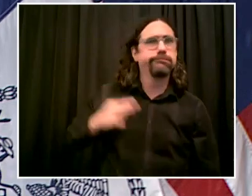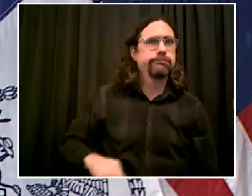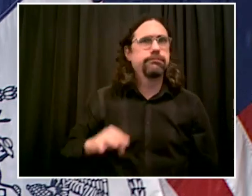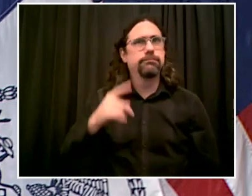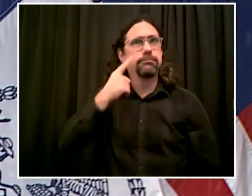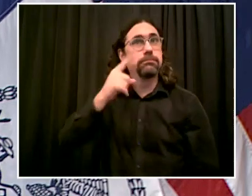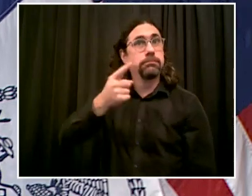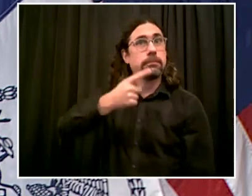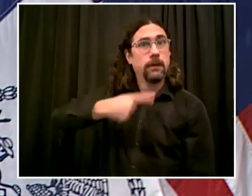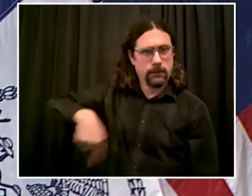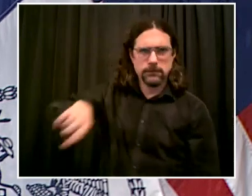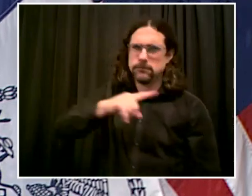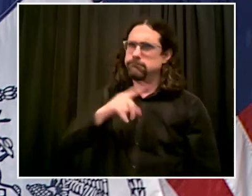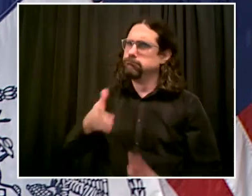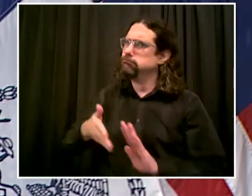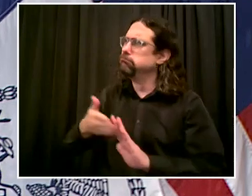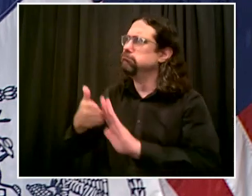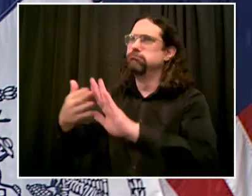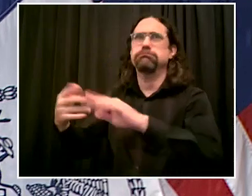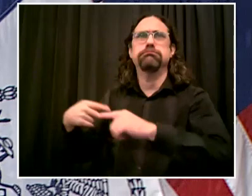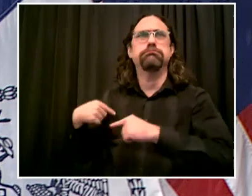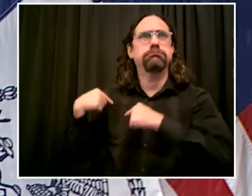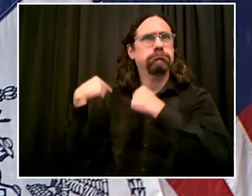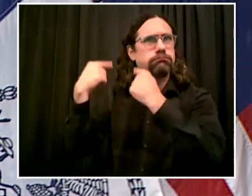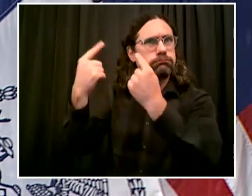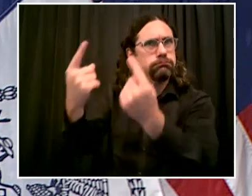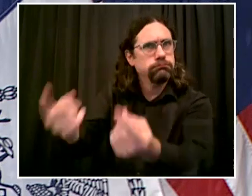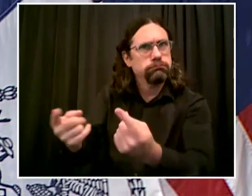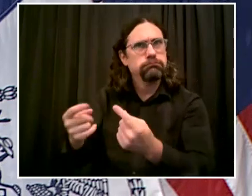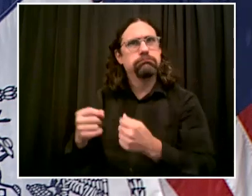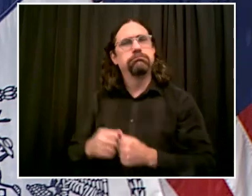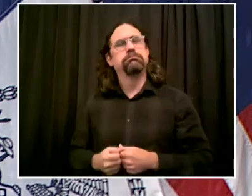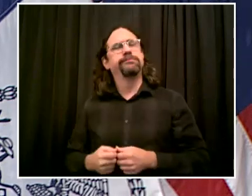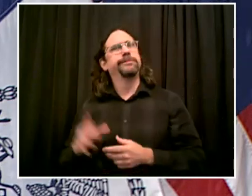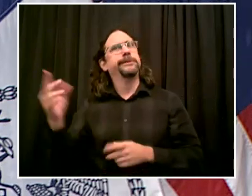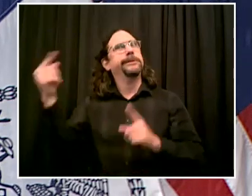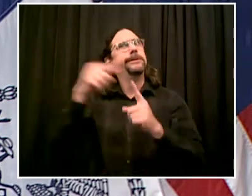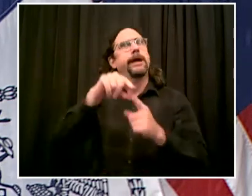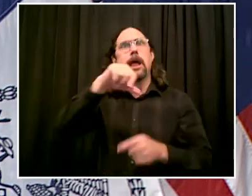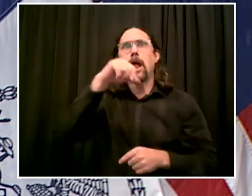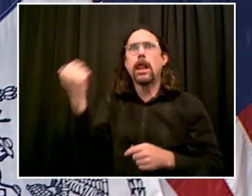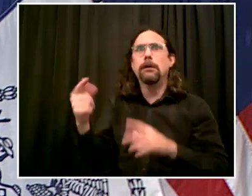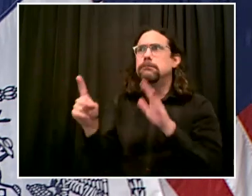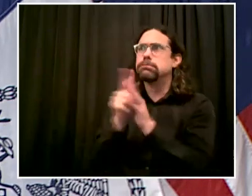LOW. WE DO HAVE A FEW OTHER IMPORTANT THINGS TO TALK ABOUT.